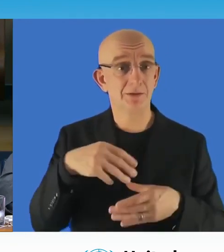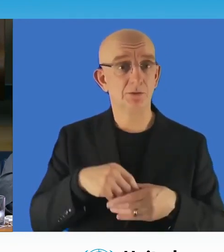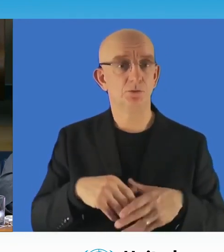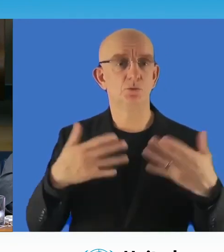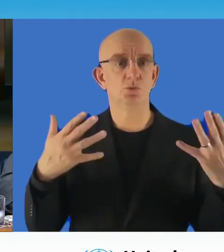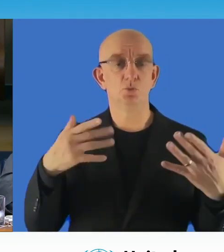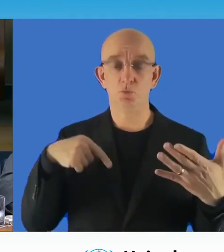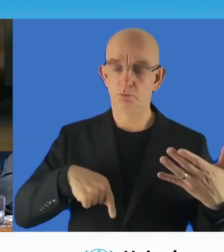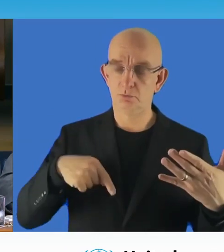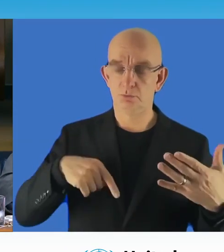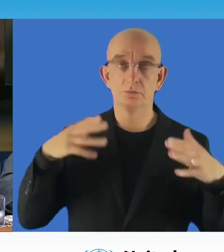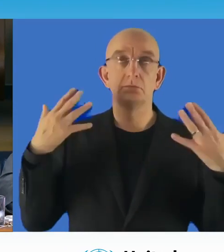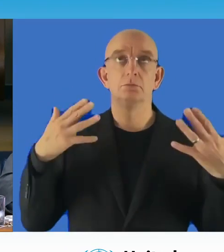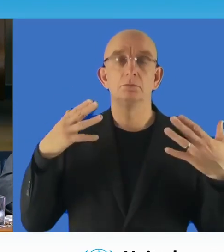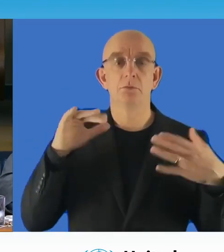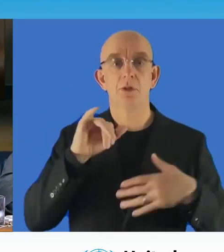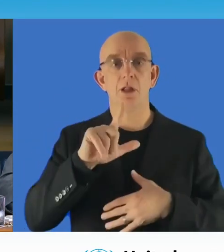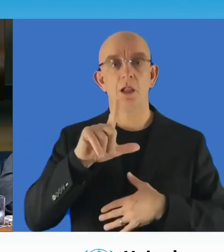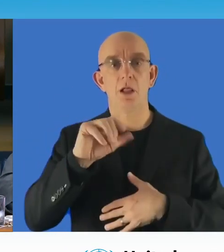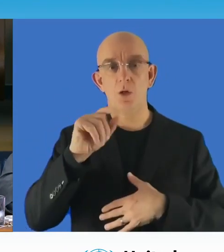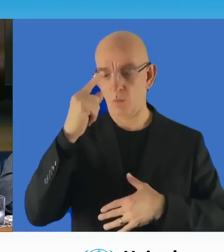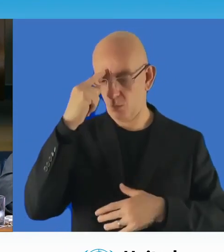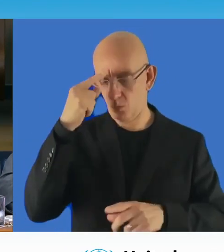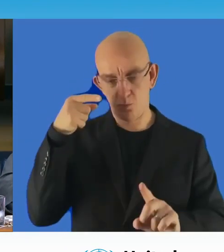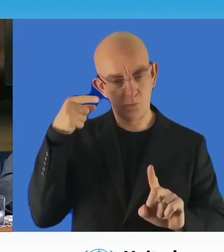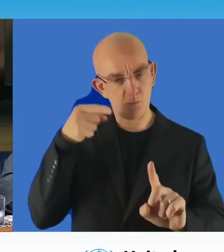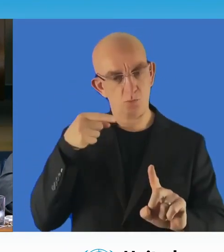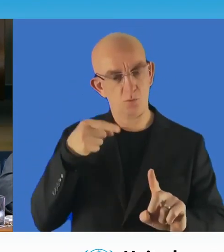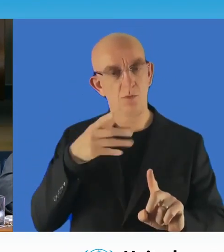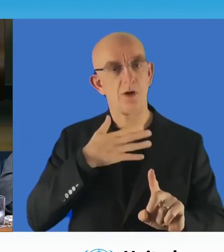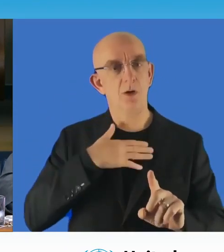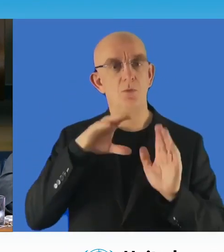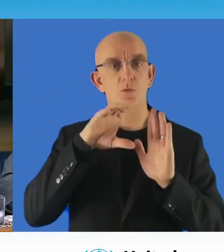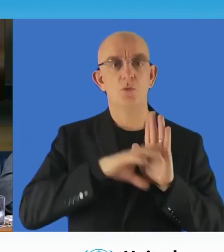Justice and ensuring that all individuals regardless of their abilities have the right